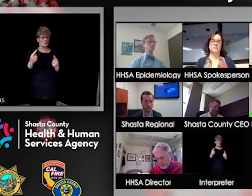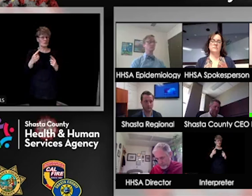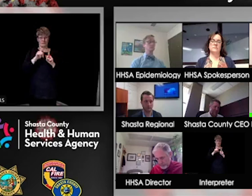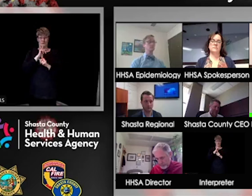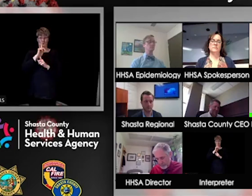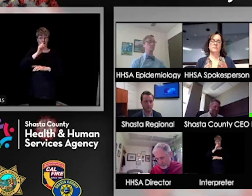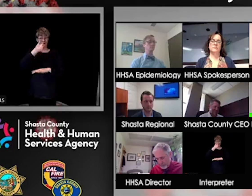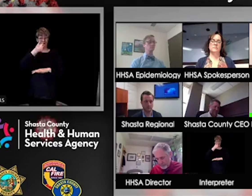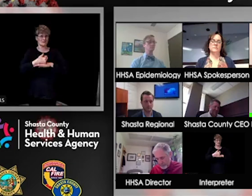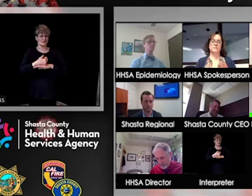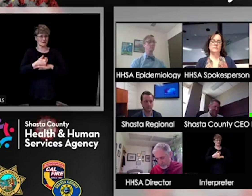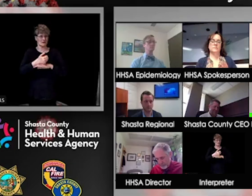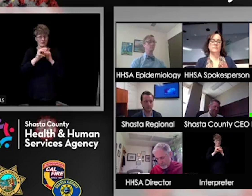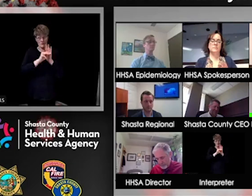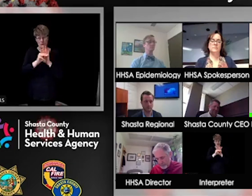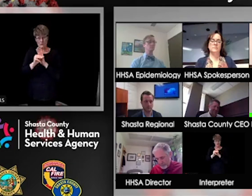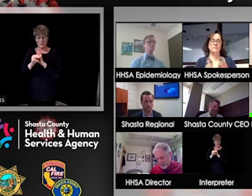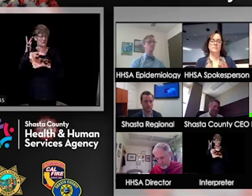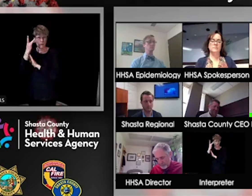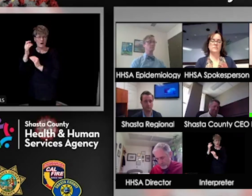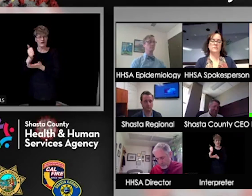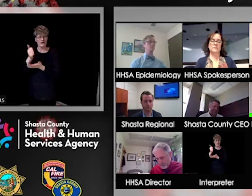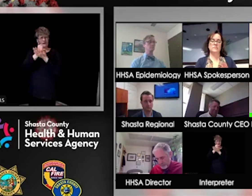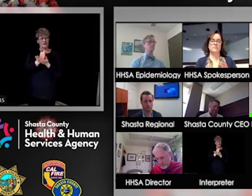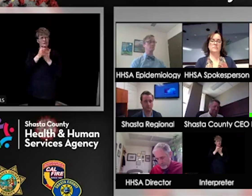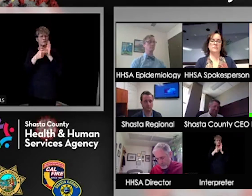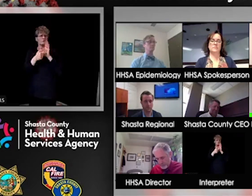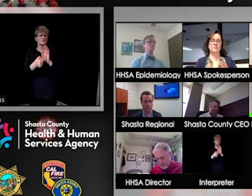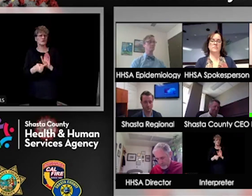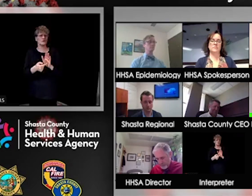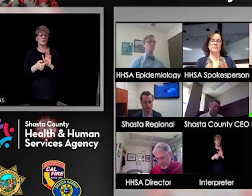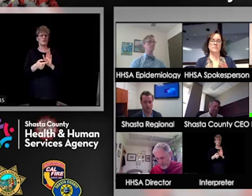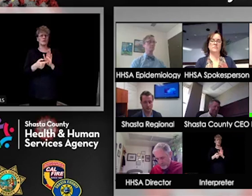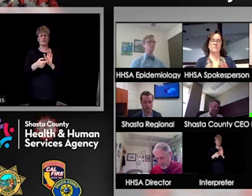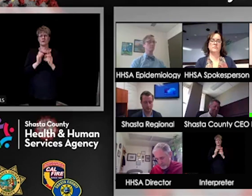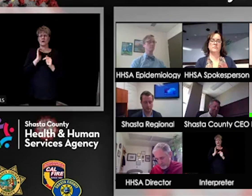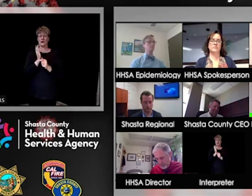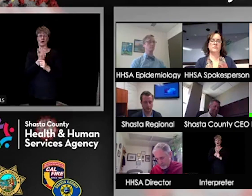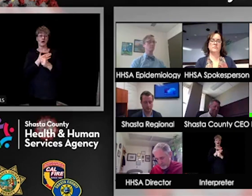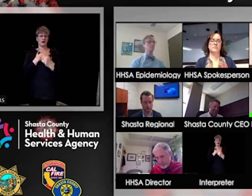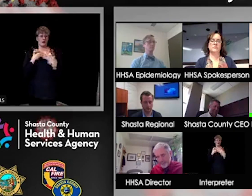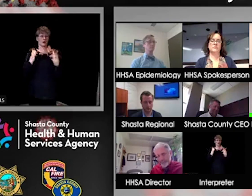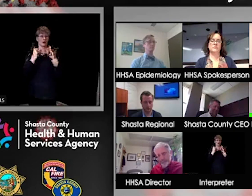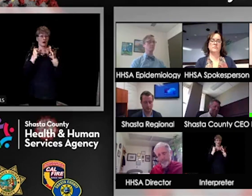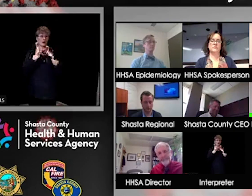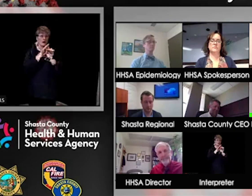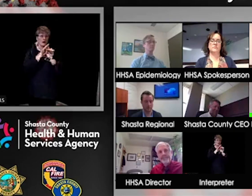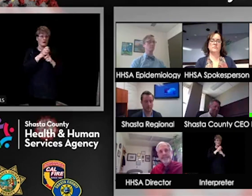helpful to show what is the impact on our healthcare system. Depending on what we do